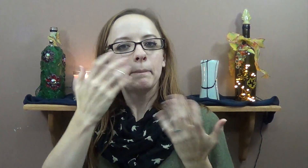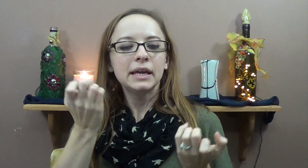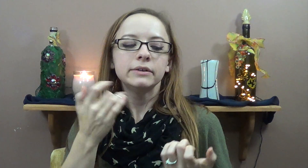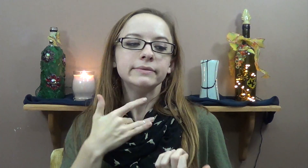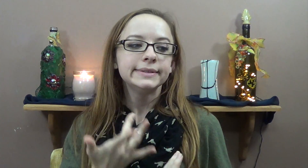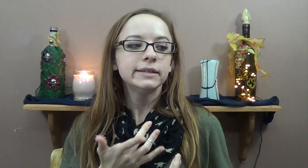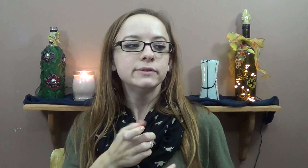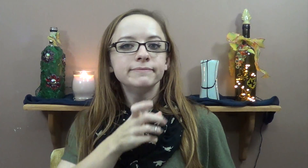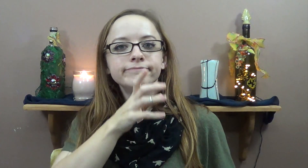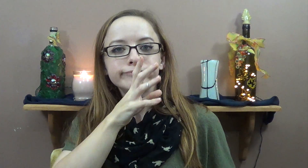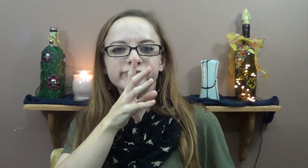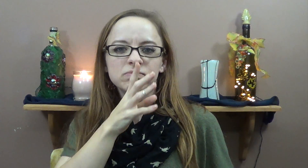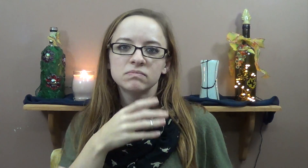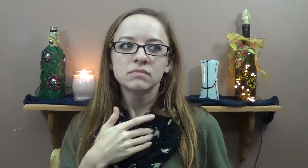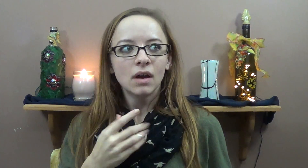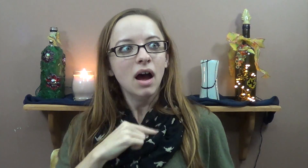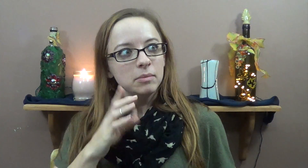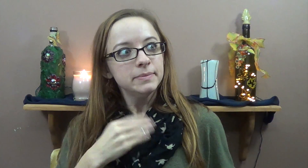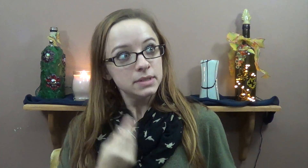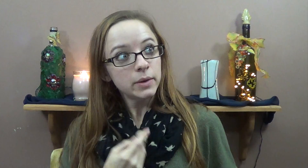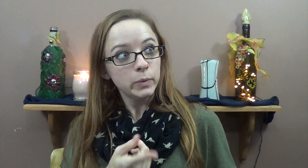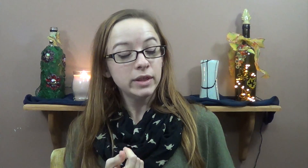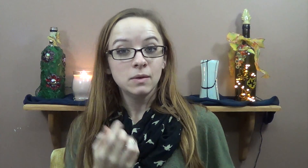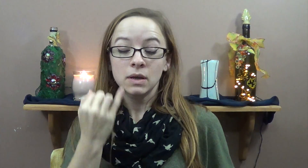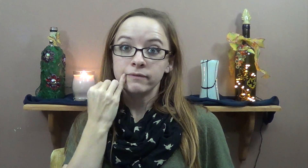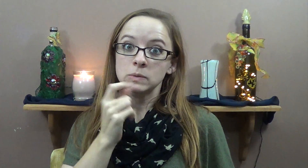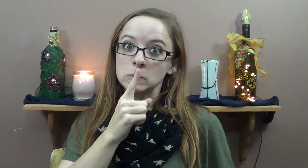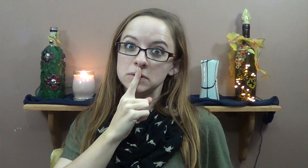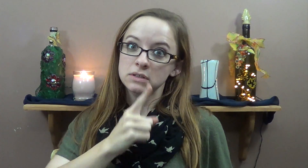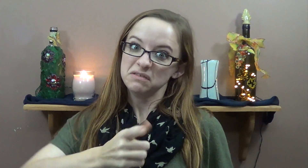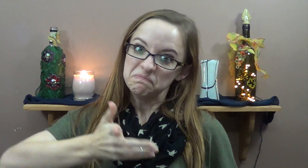you're mad at somebody. You know if you're just kind of annoyed. You know you'll talk a little bit quieter.